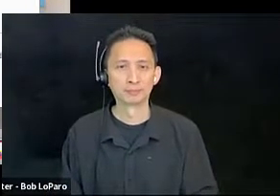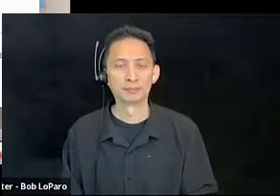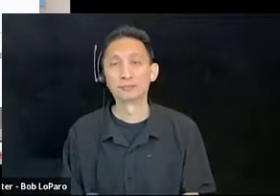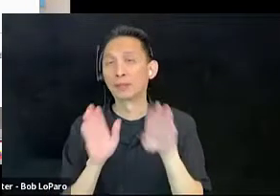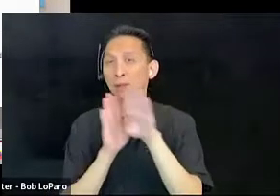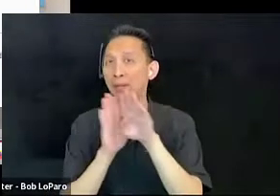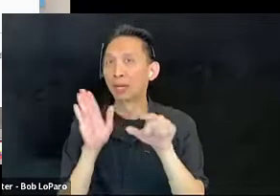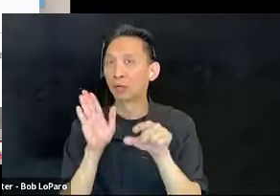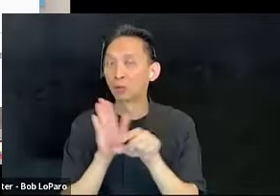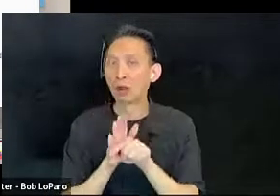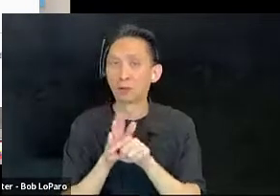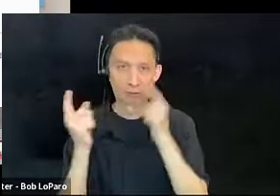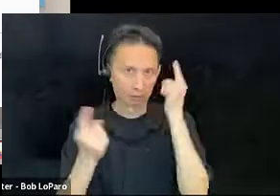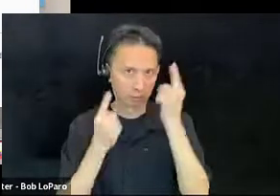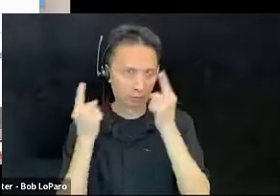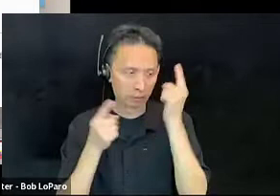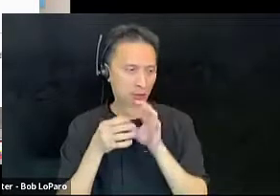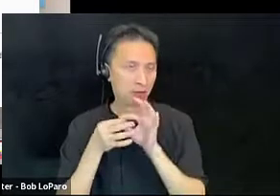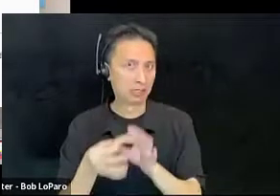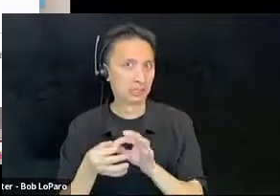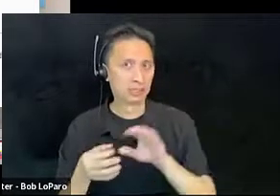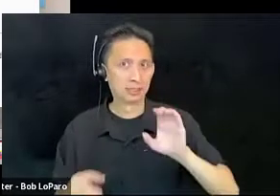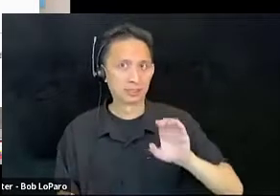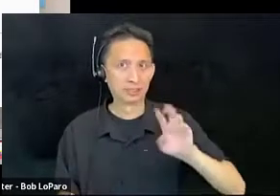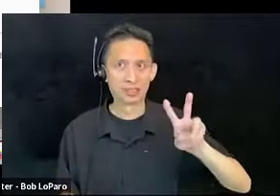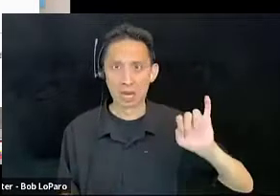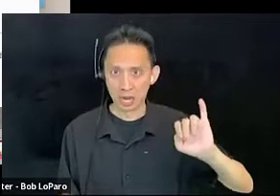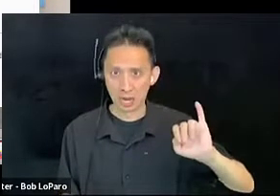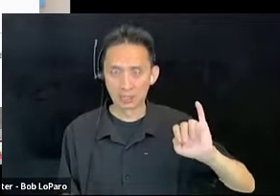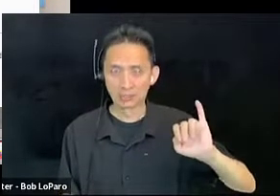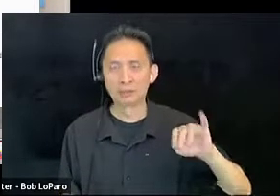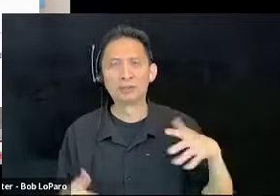just understanding key points to adapting anything